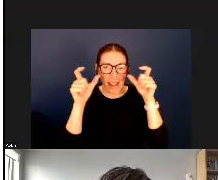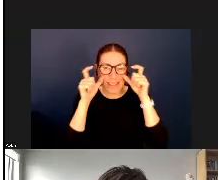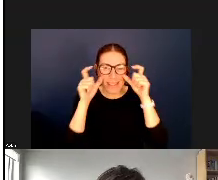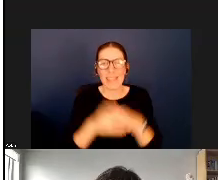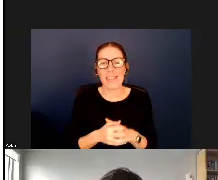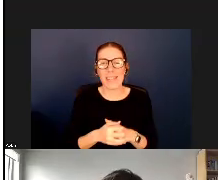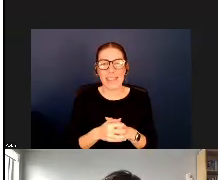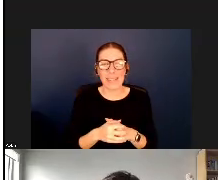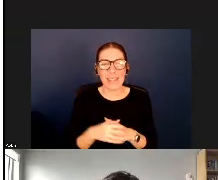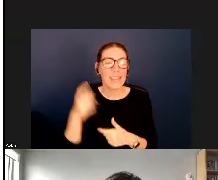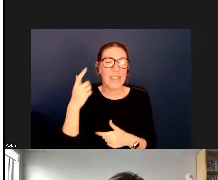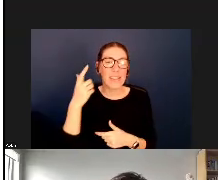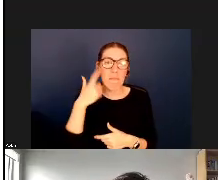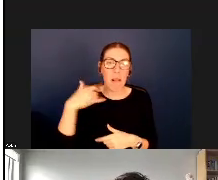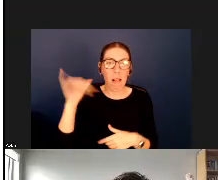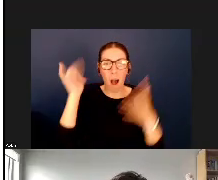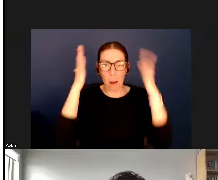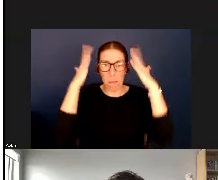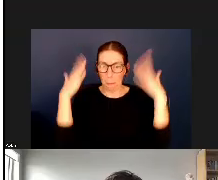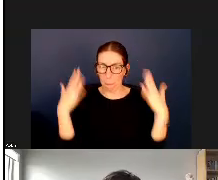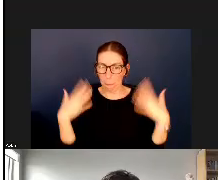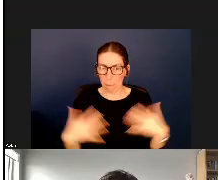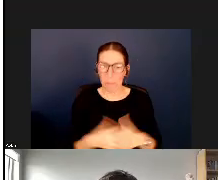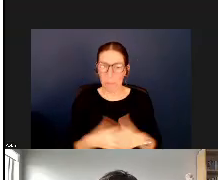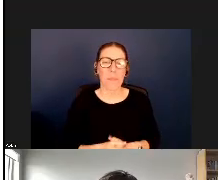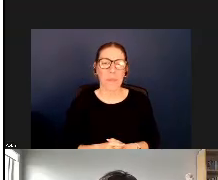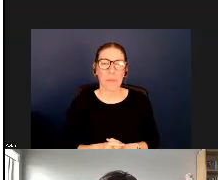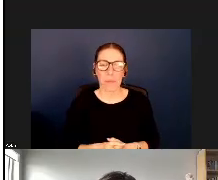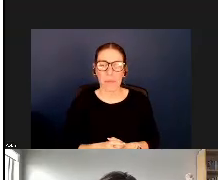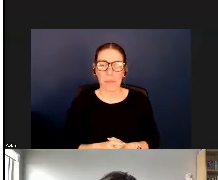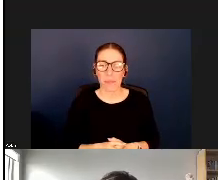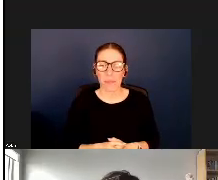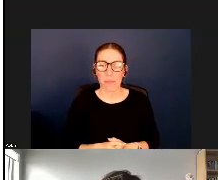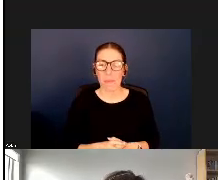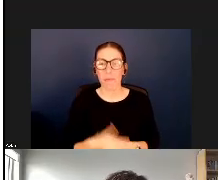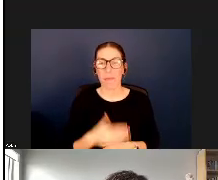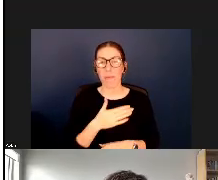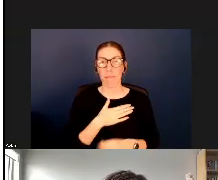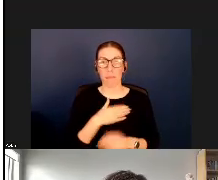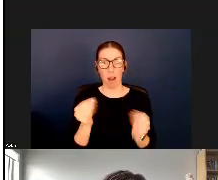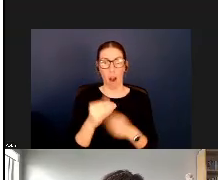wavy hair. Um, I'm currently in my office with a blurred background.